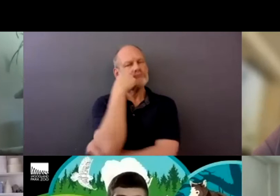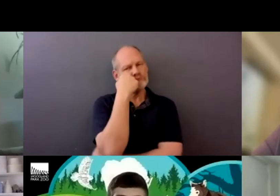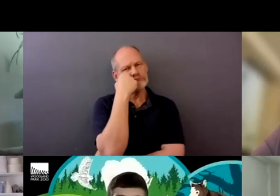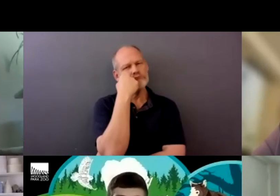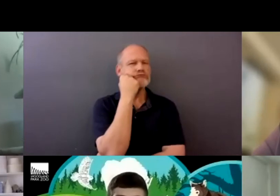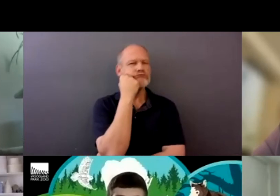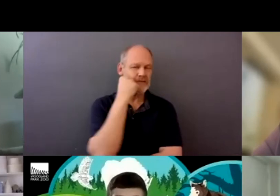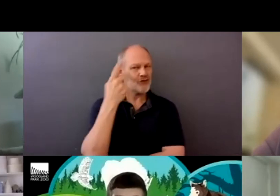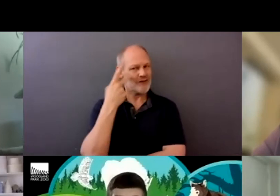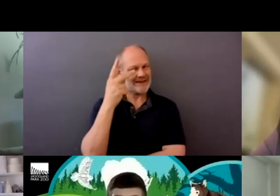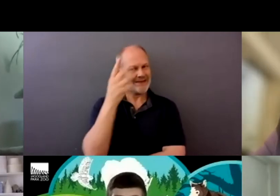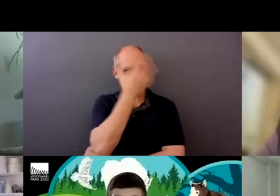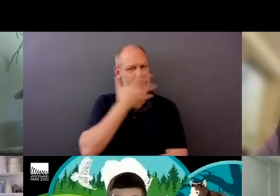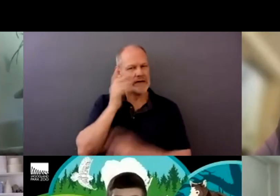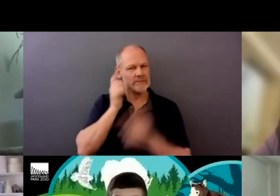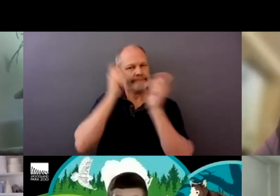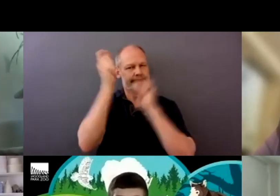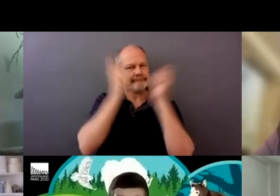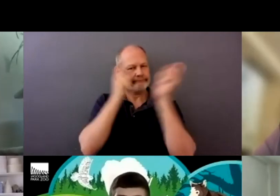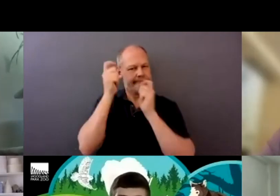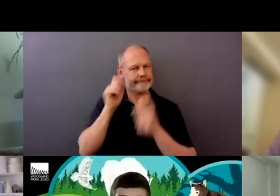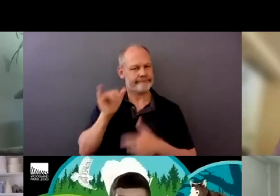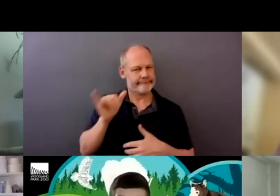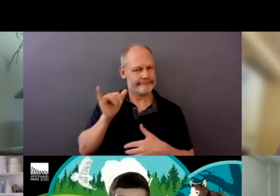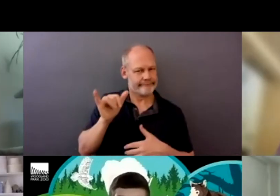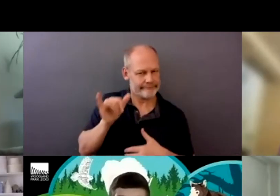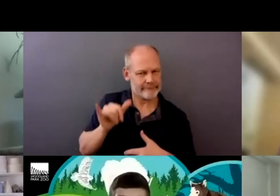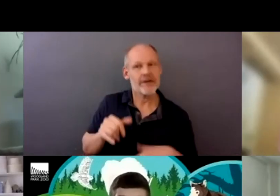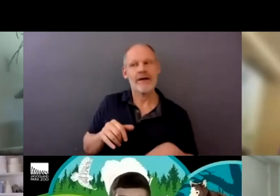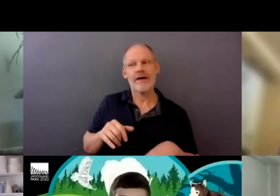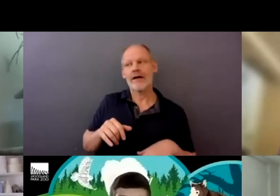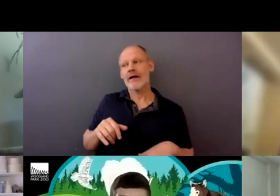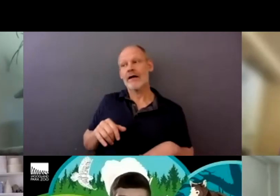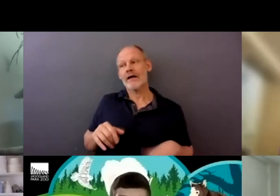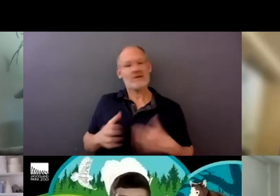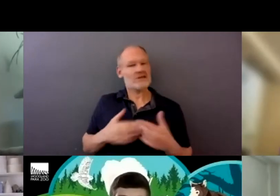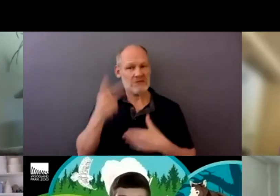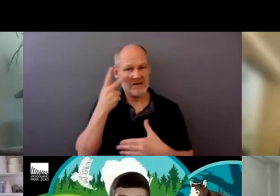who just leads your eye around the painting. And I think your brain just can't help